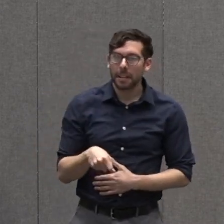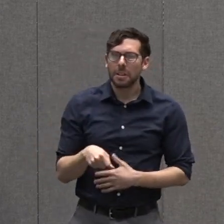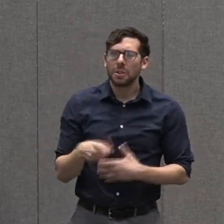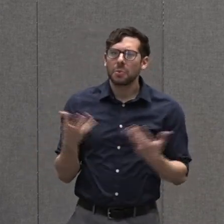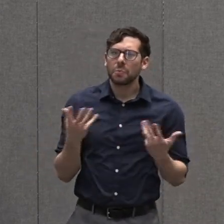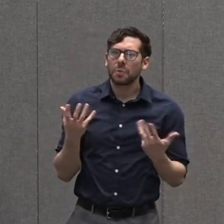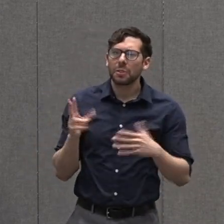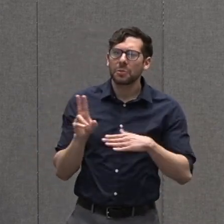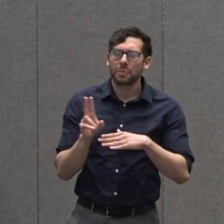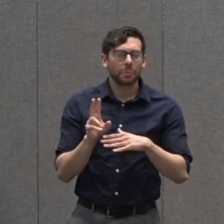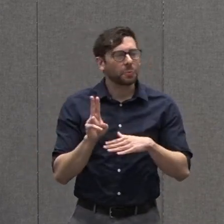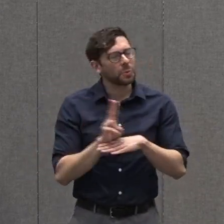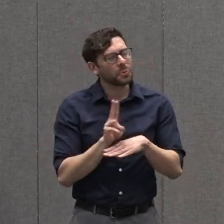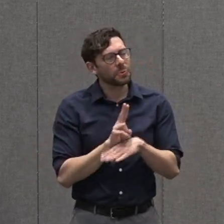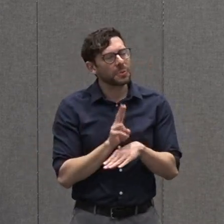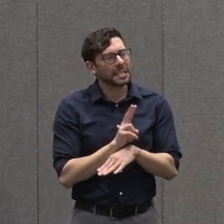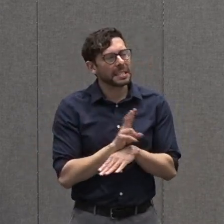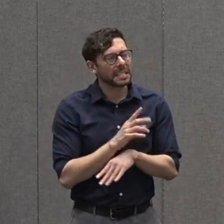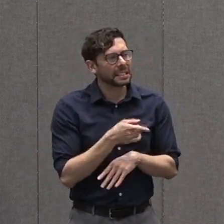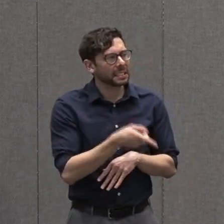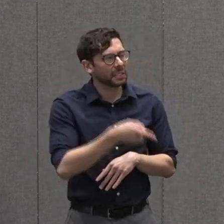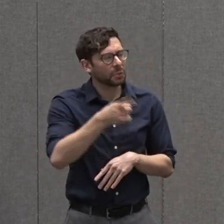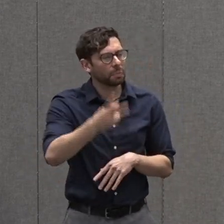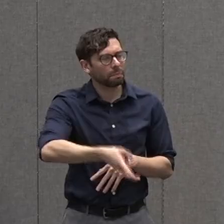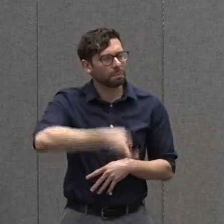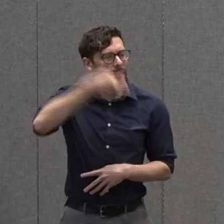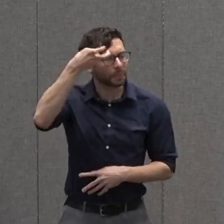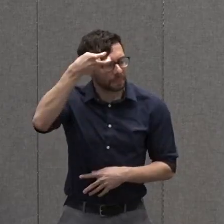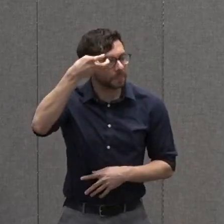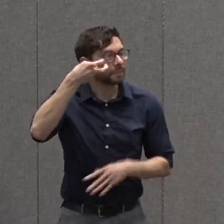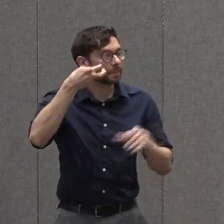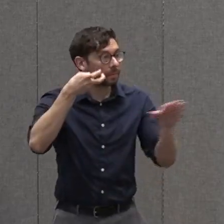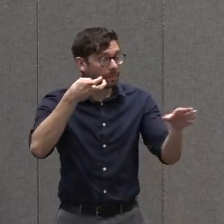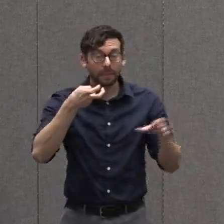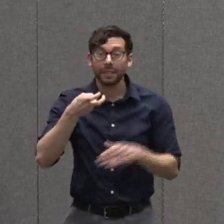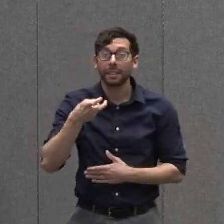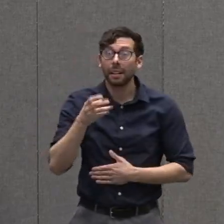Well, this is a tool that we use to lift snakes in, and out. We never touch them with our hands.